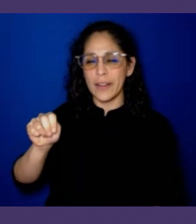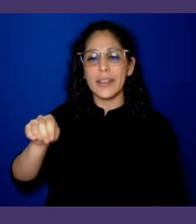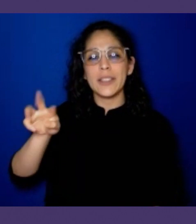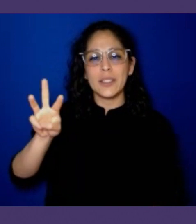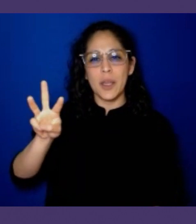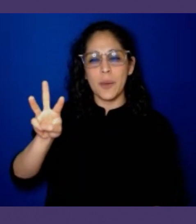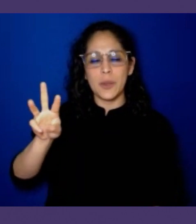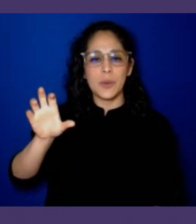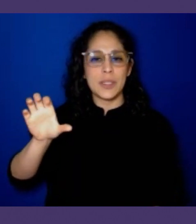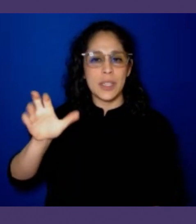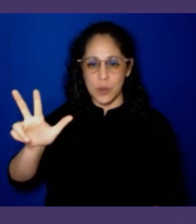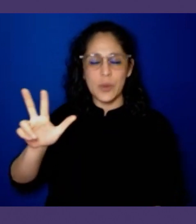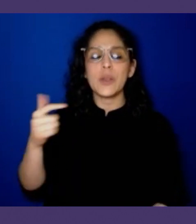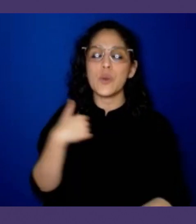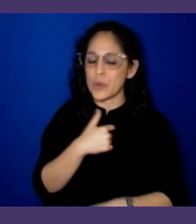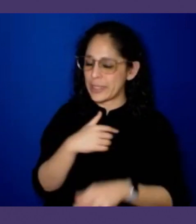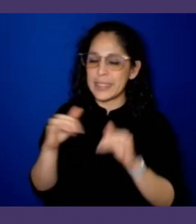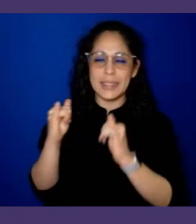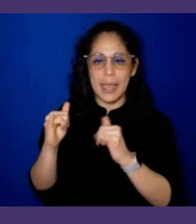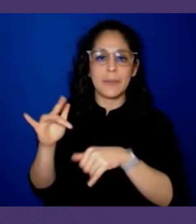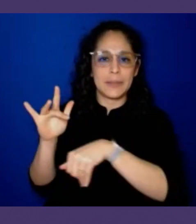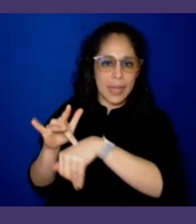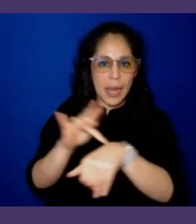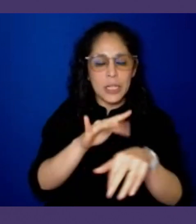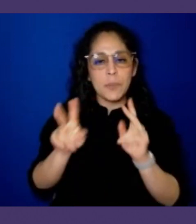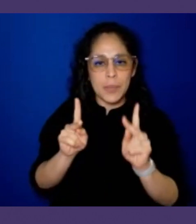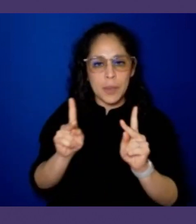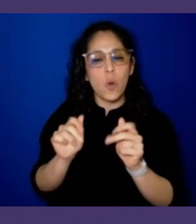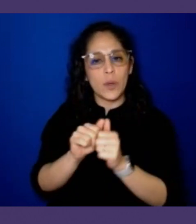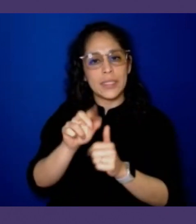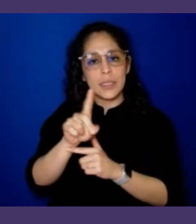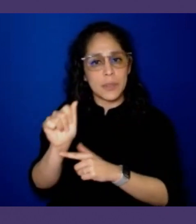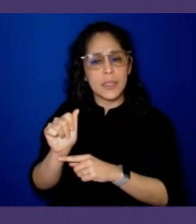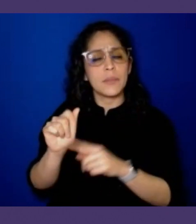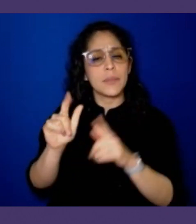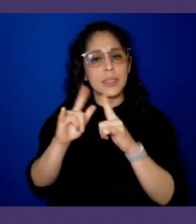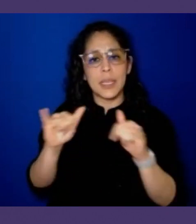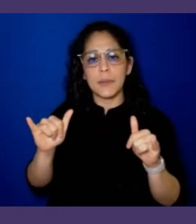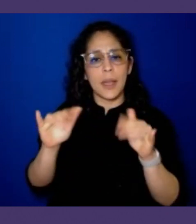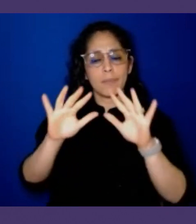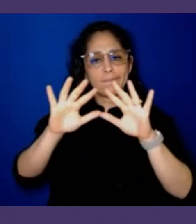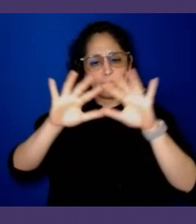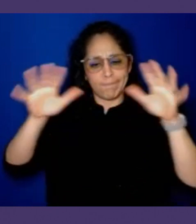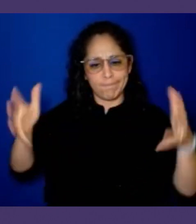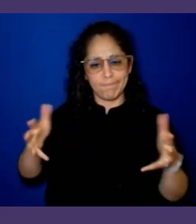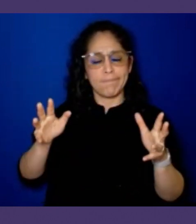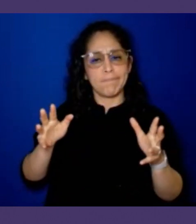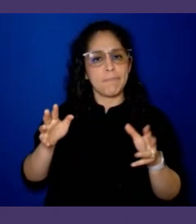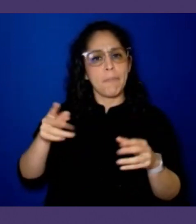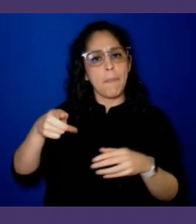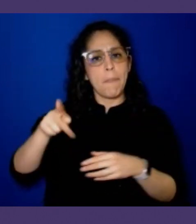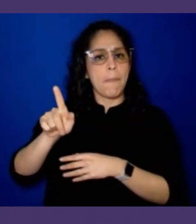touch and serve people with disabilities, but also the public at large. Our direct engagement is with professionals,